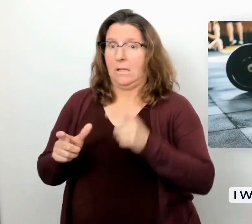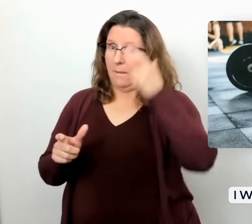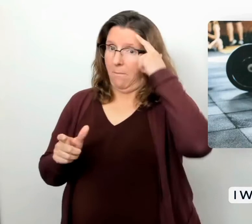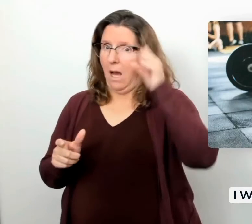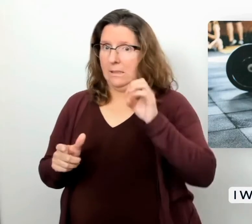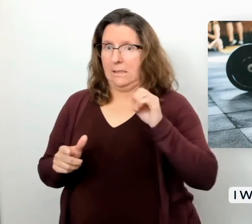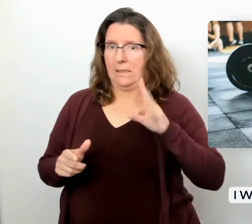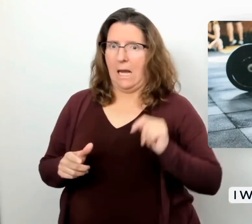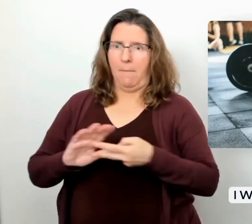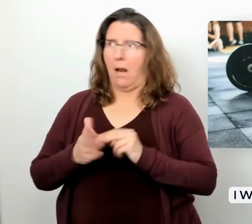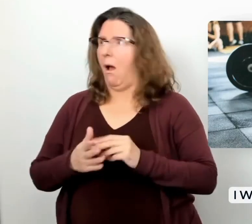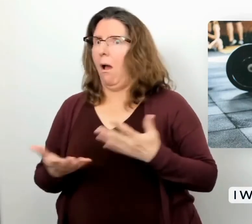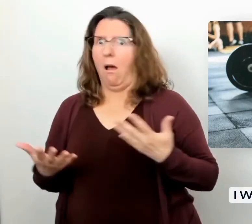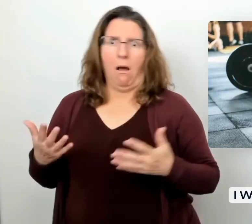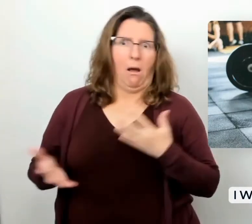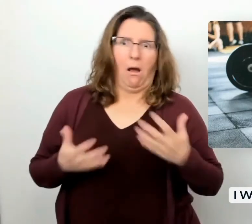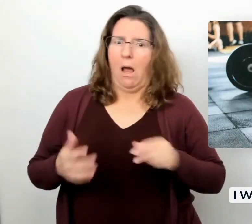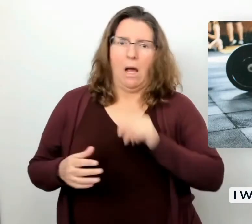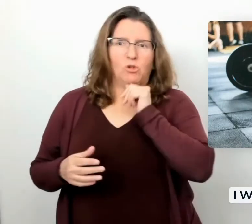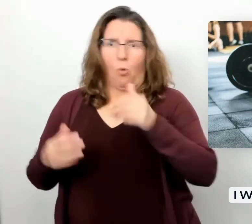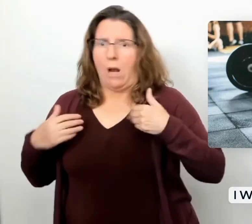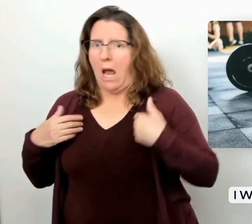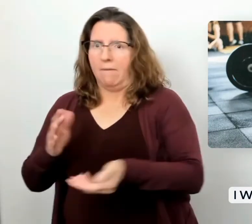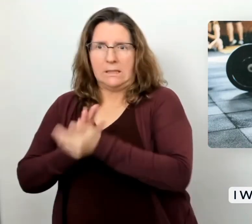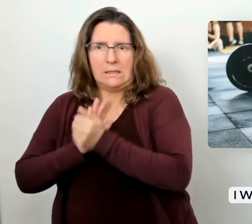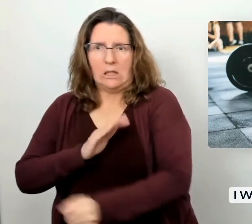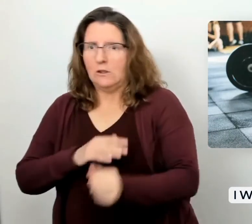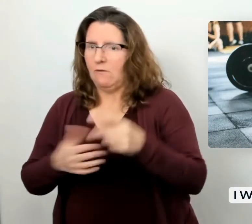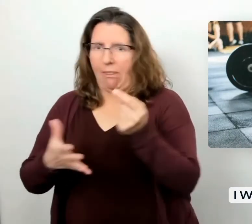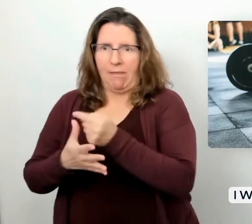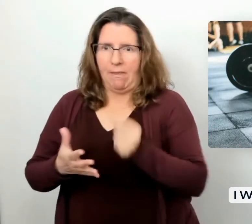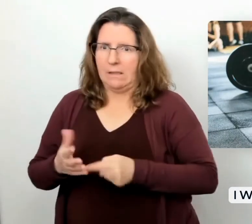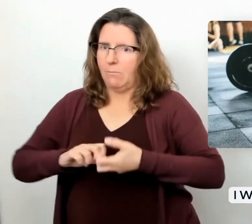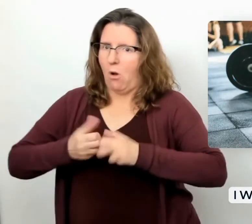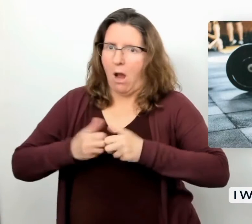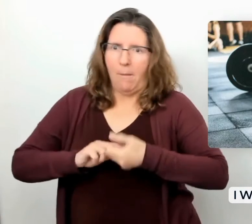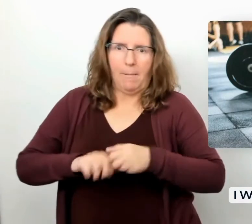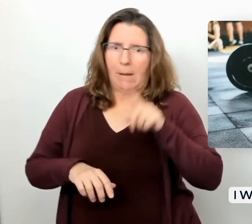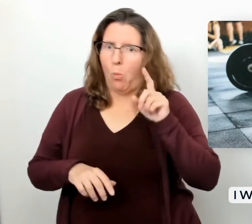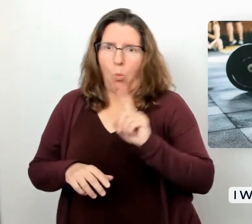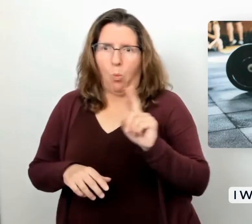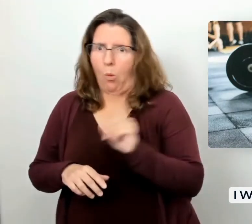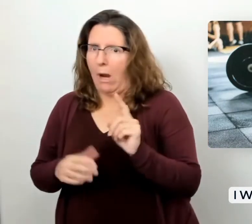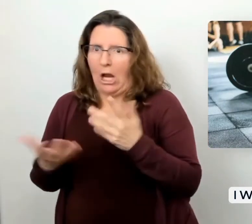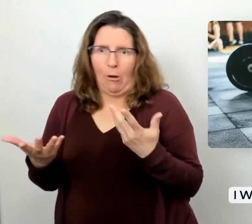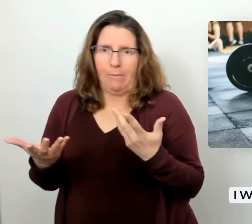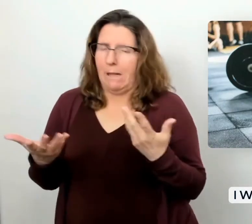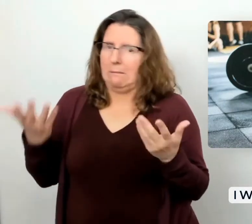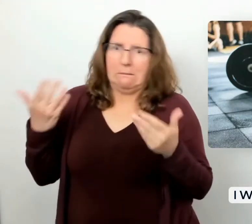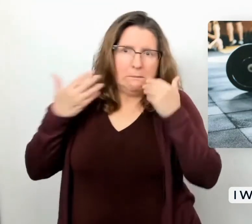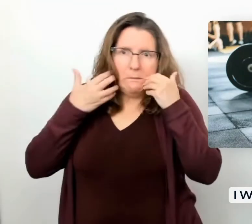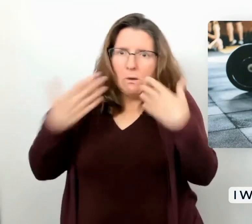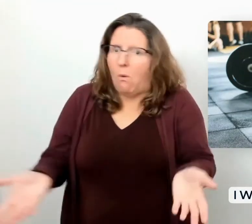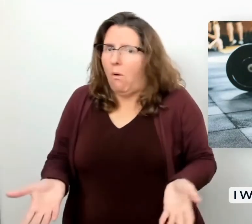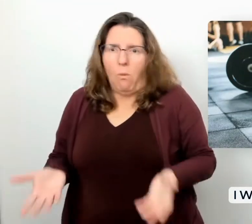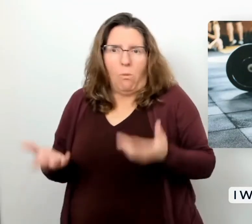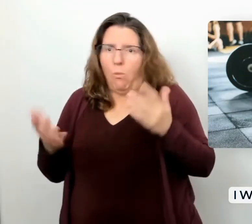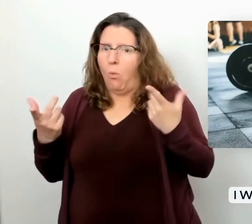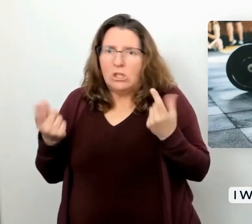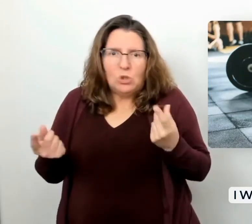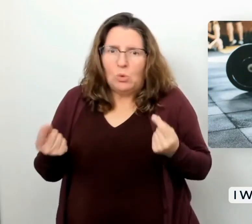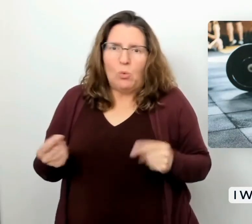A fixed mindset would be full of self-doubt and worry about lack of experience and training.